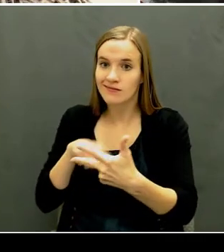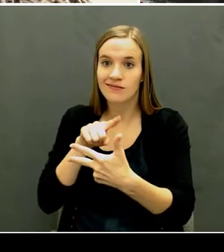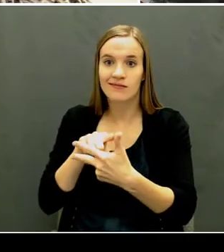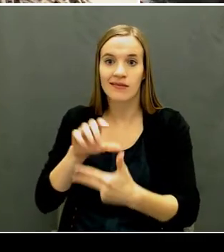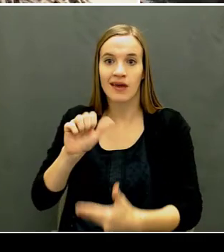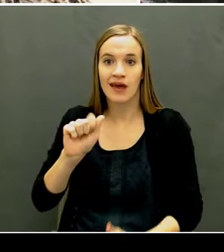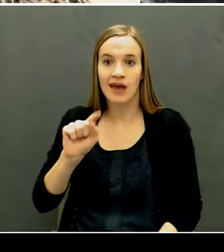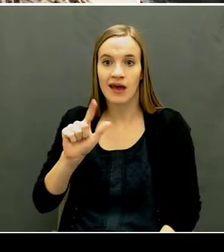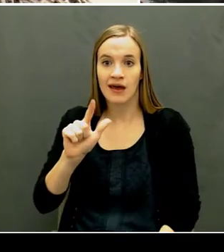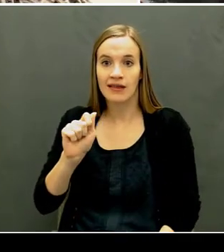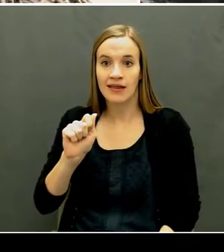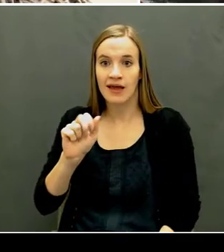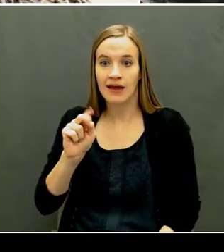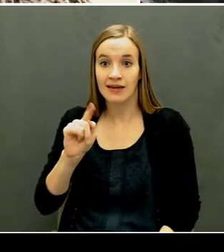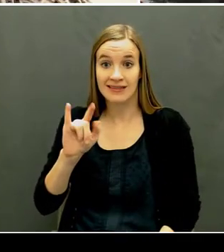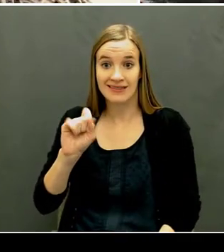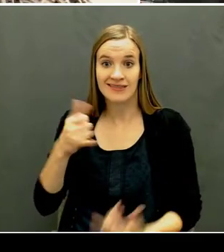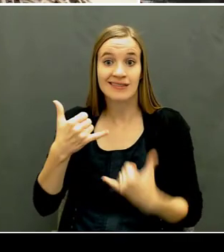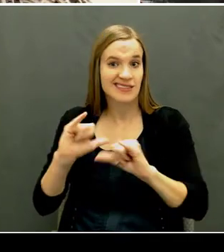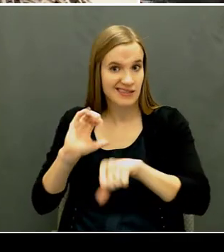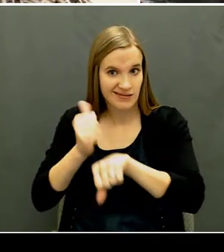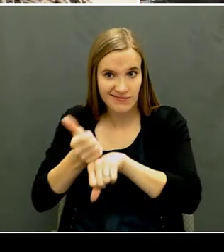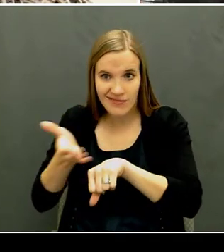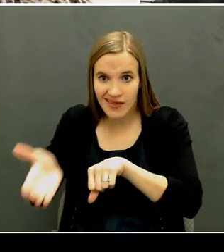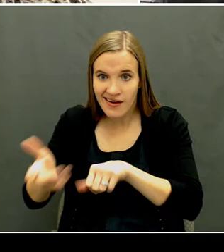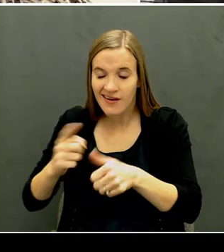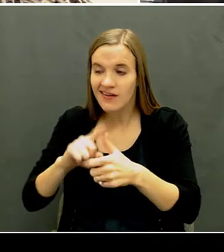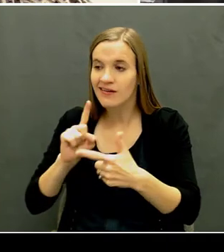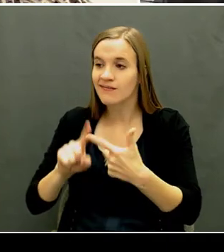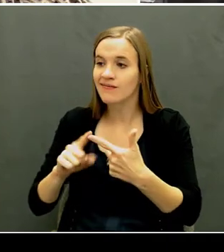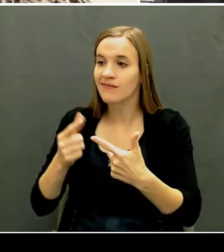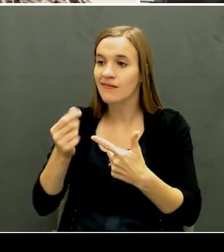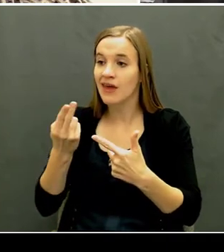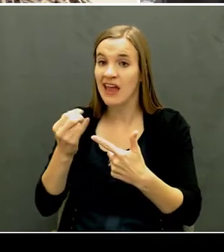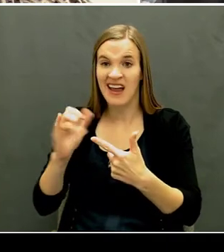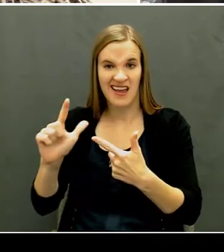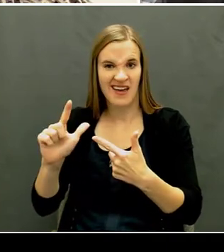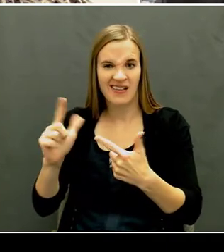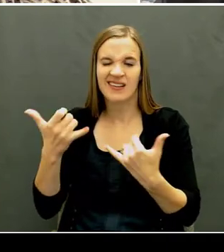went away. And there was actually at that time a Center on Deafness. I don't know if it's still